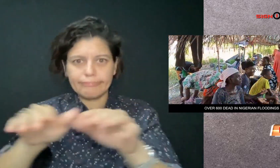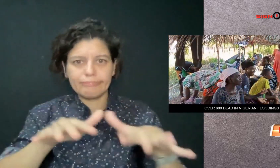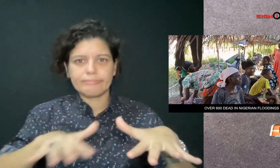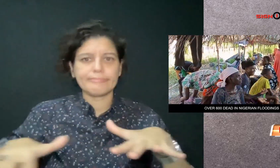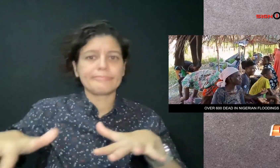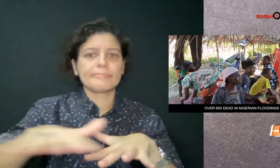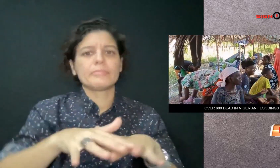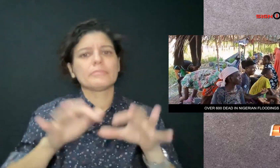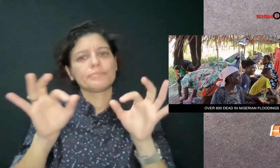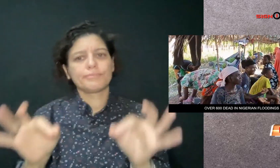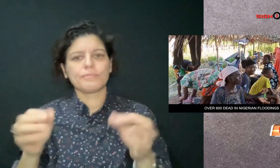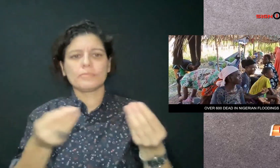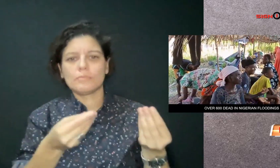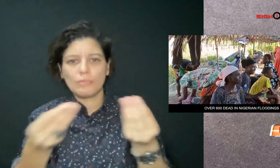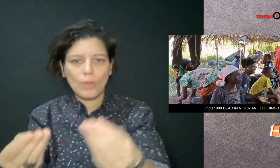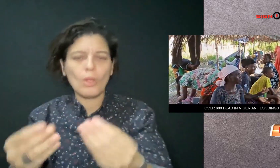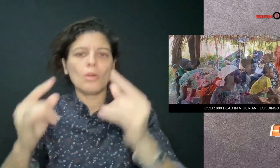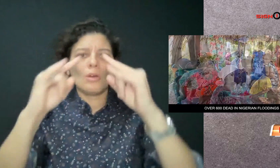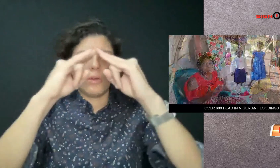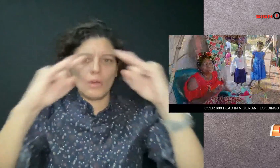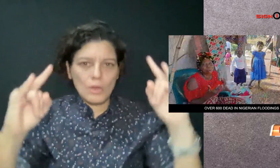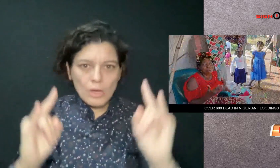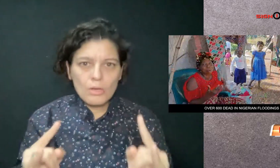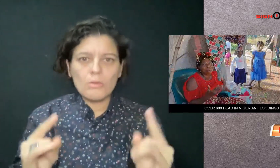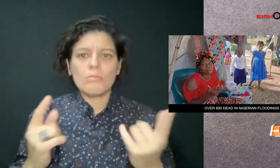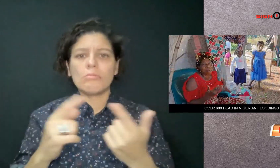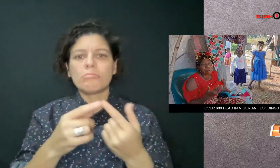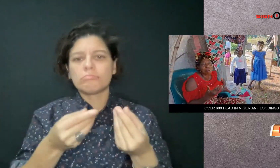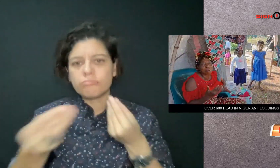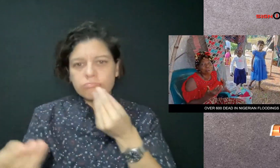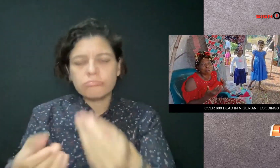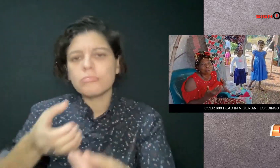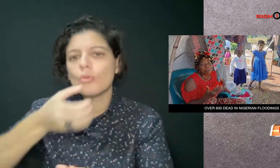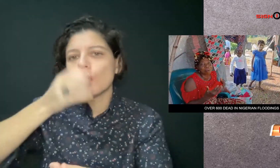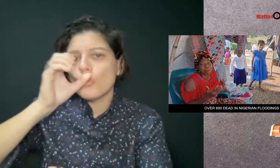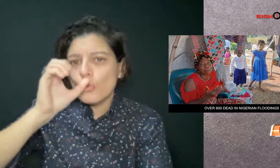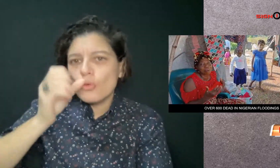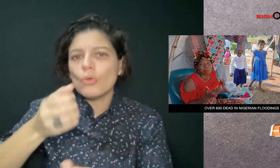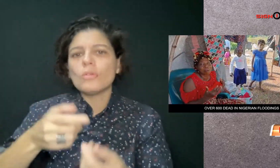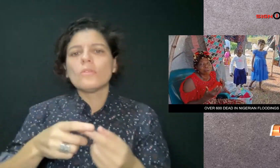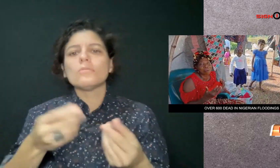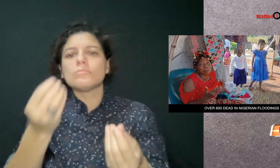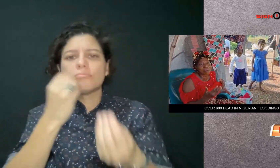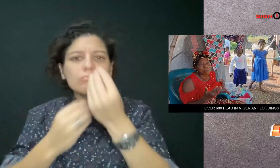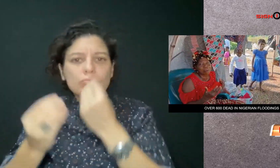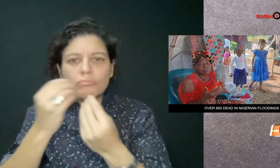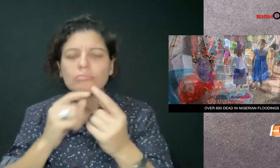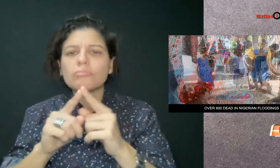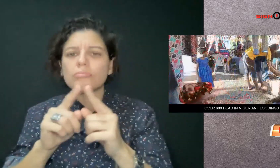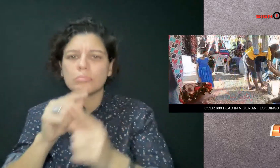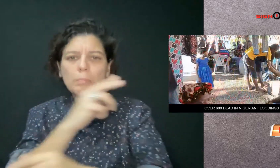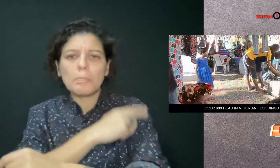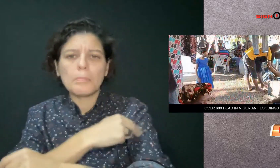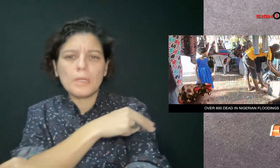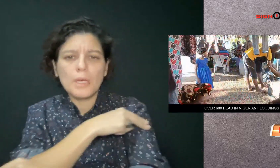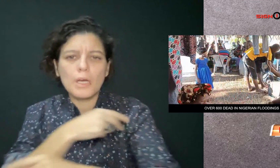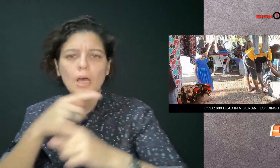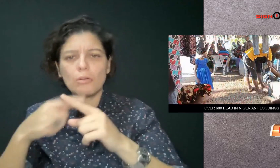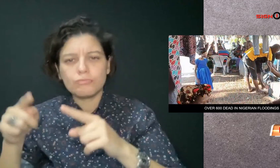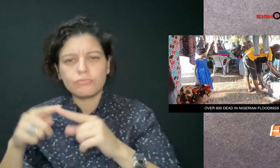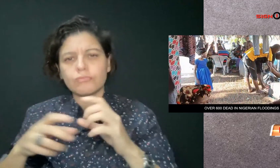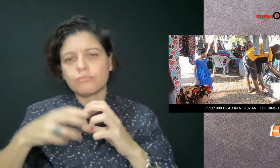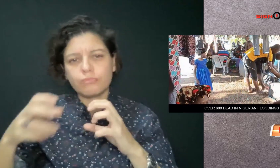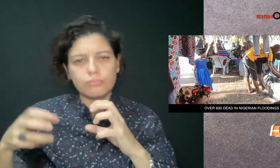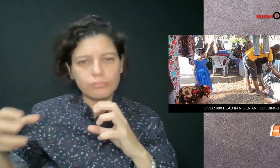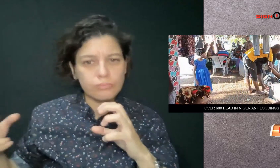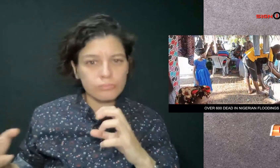providing tents freshwater and medical supplies during the 2022 flooding season